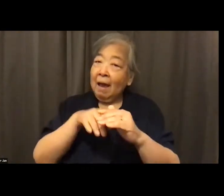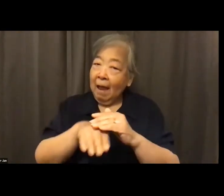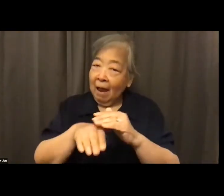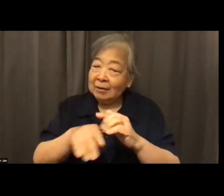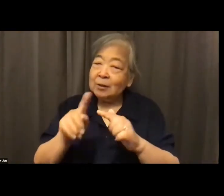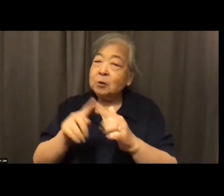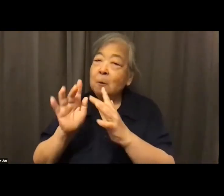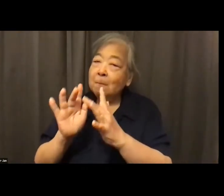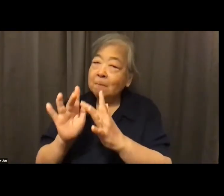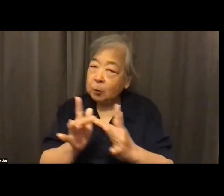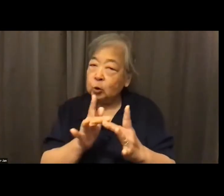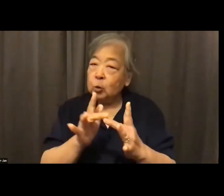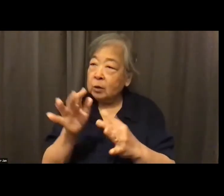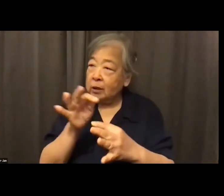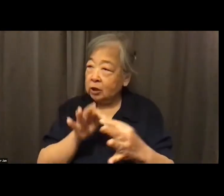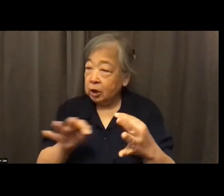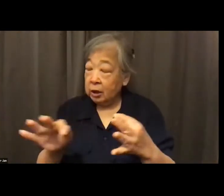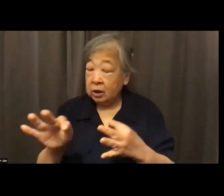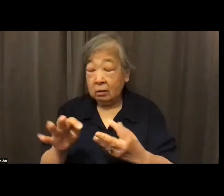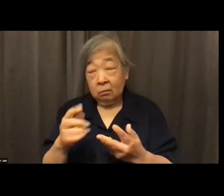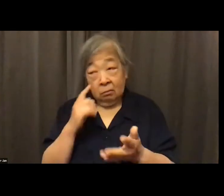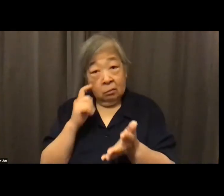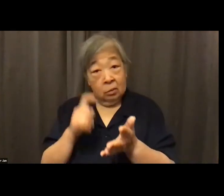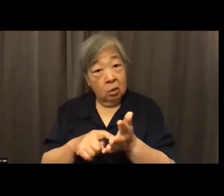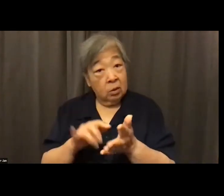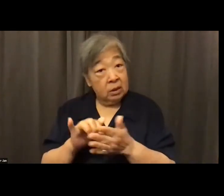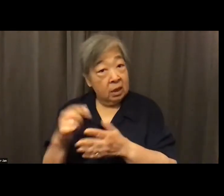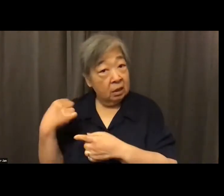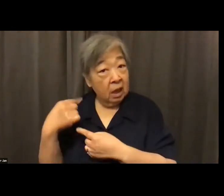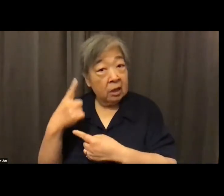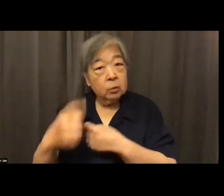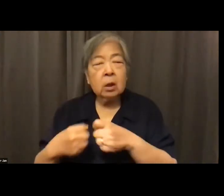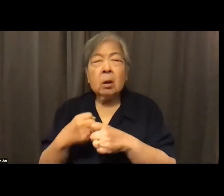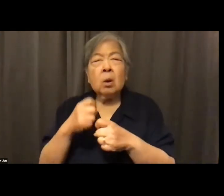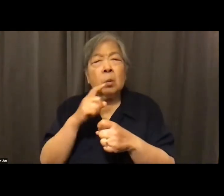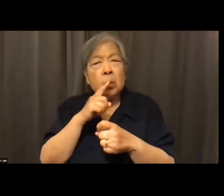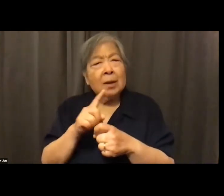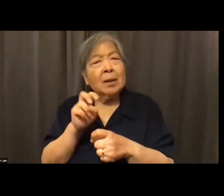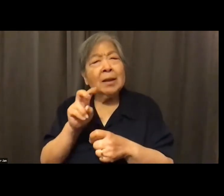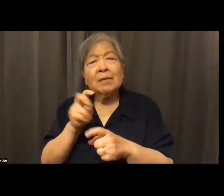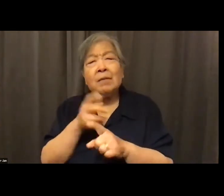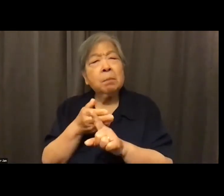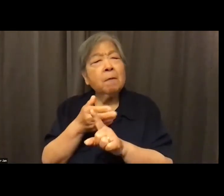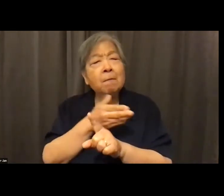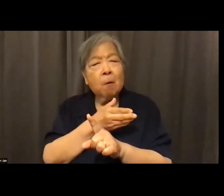We've noticed that over the last year although actually even before the crisis we were seeing